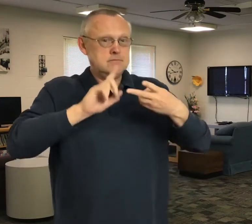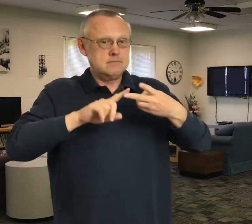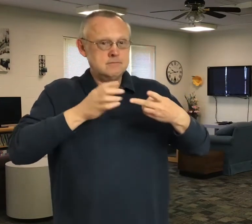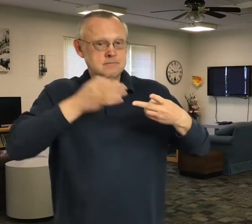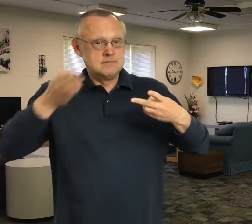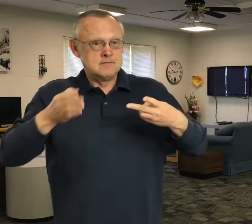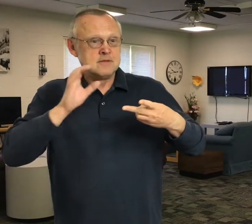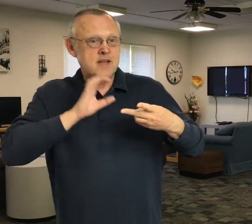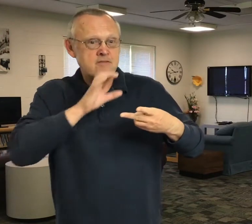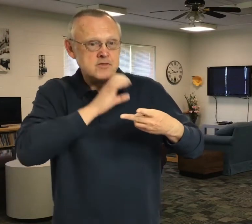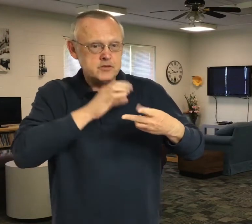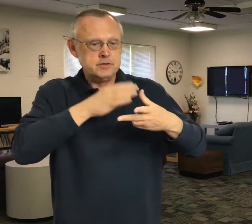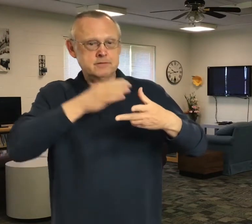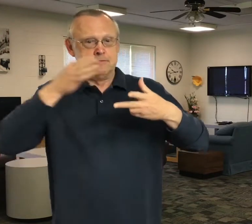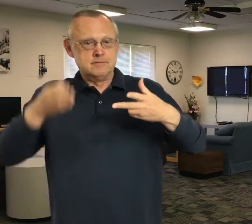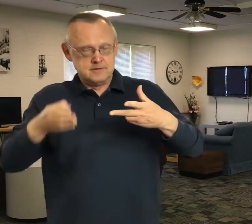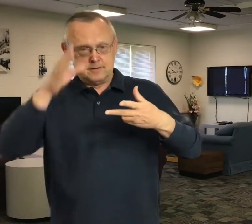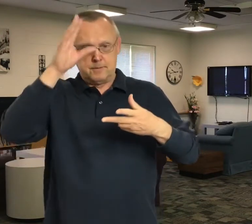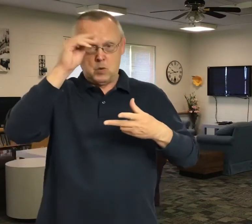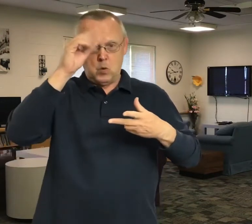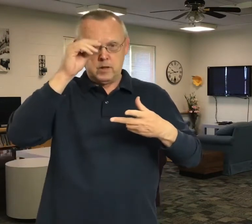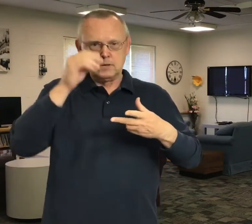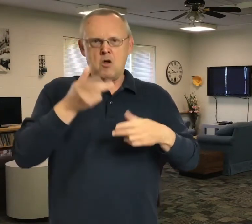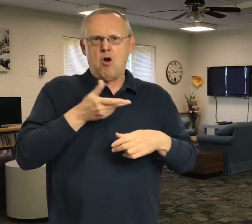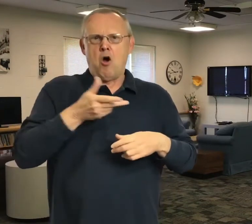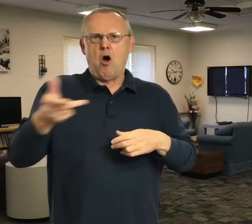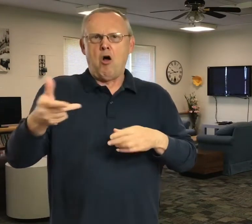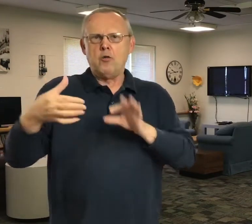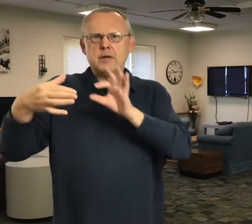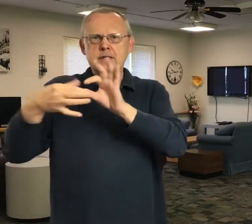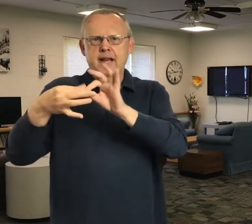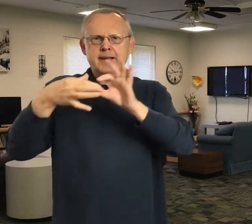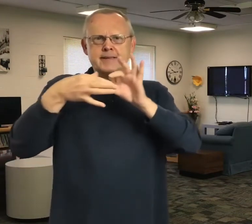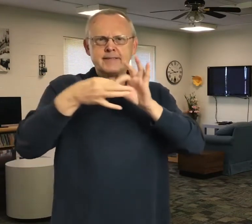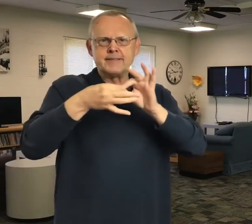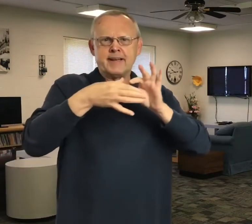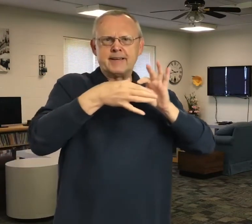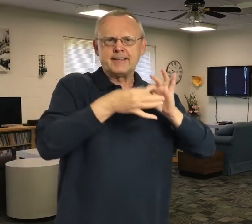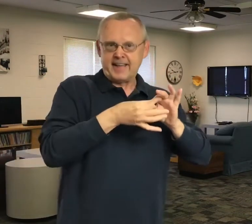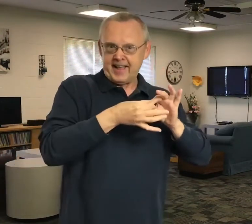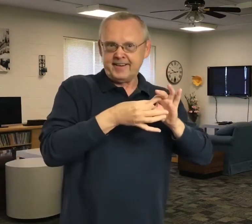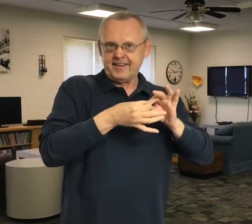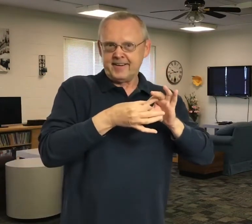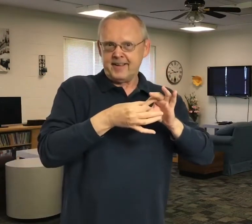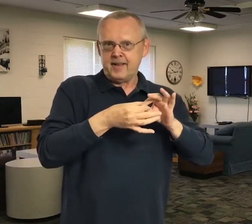Those three buildings, girl's dormitory, cafeteria, and boy's dormitory